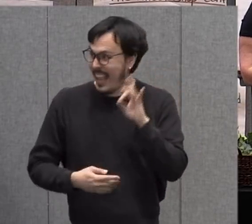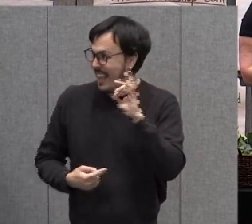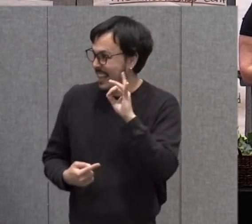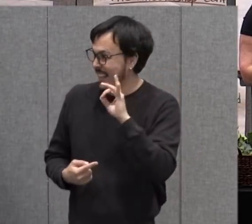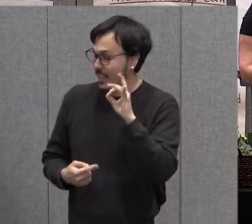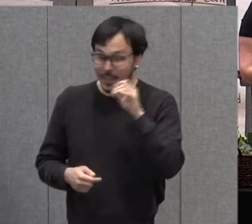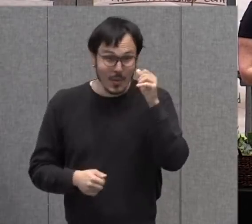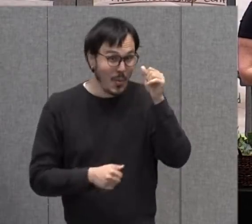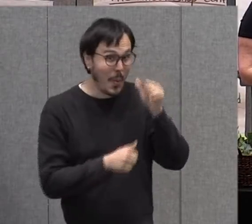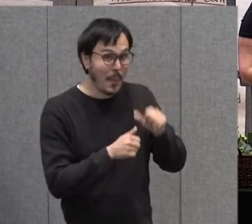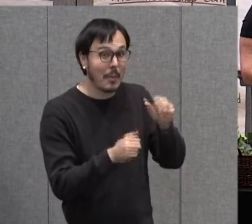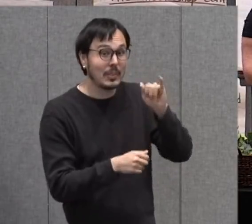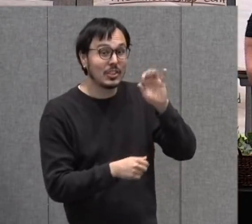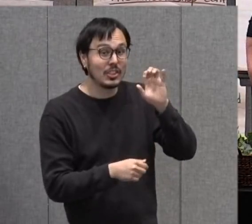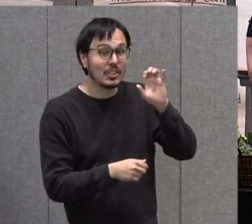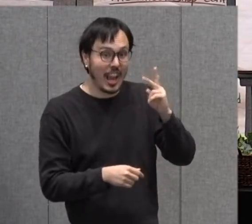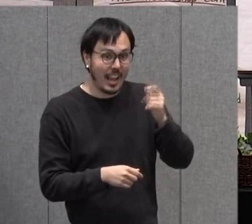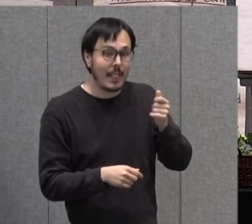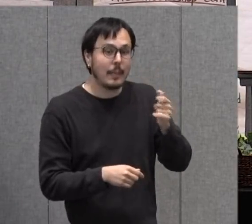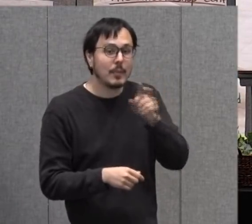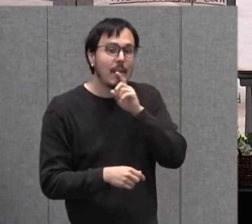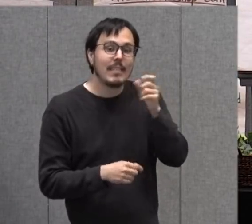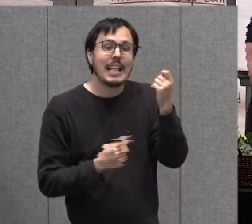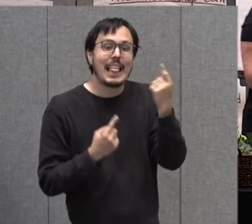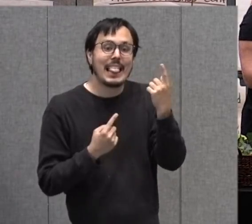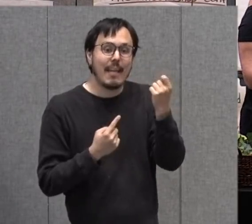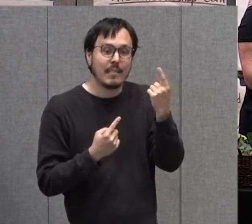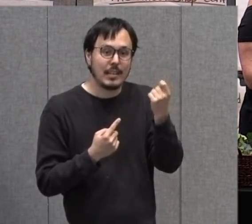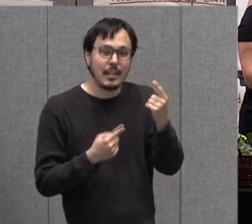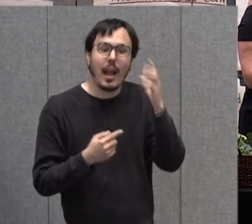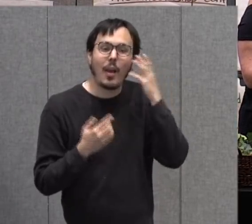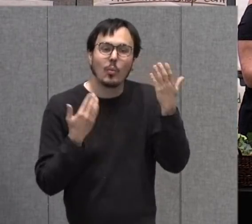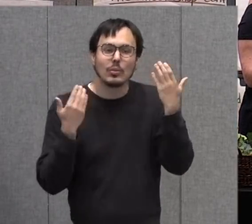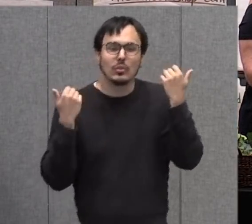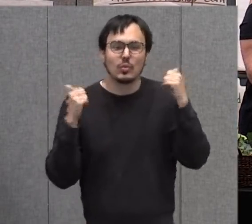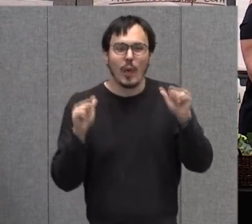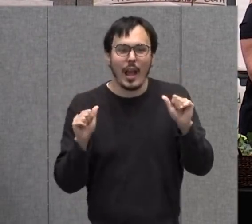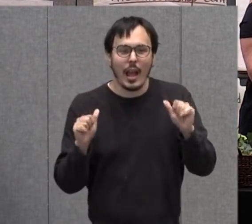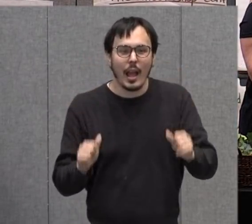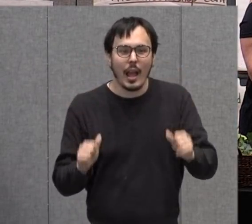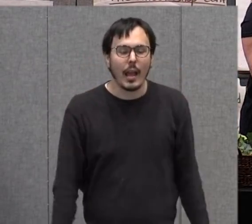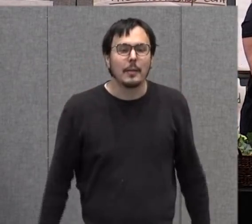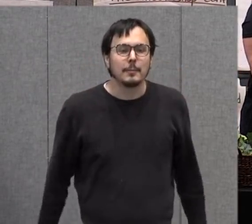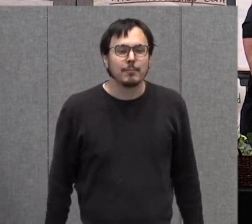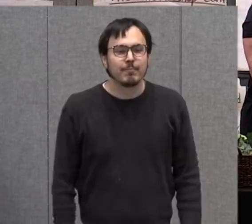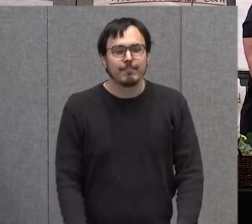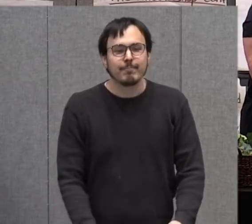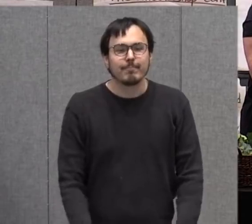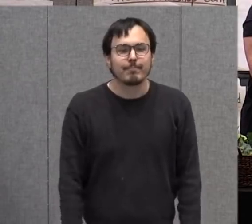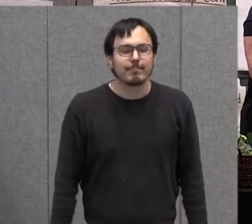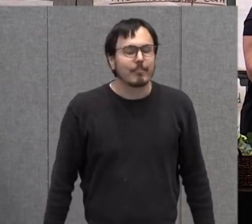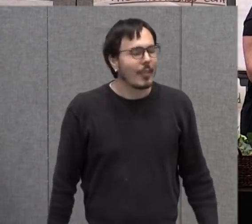11, correct, all right. So, I'm gonna try, I'm gonna say less.